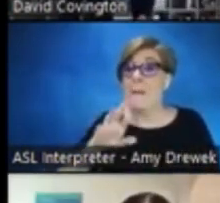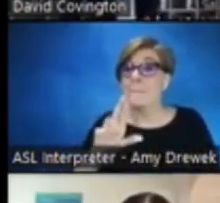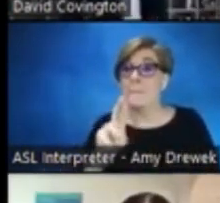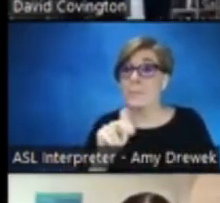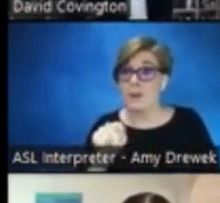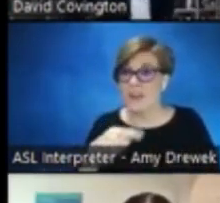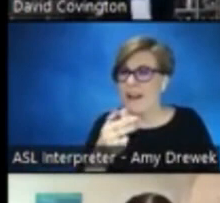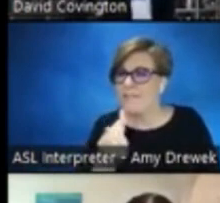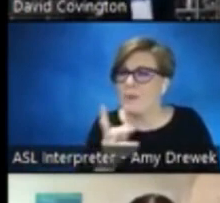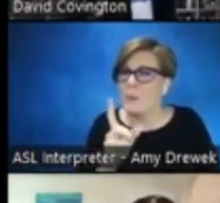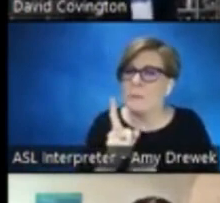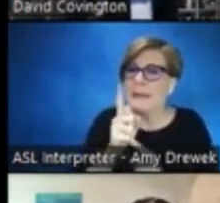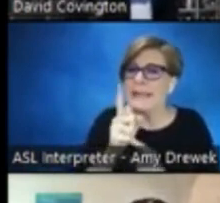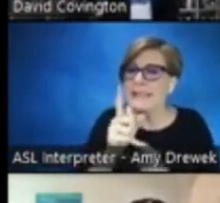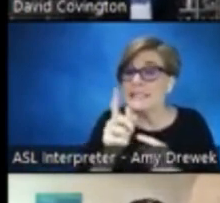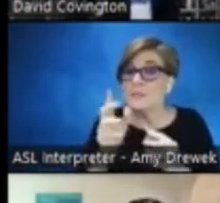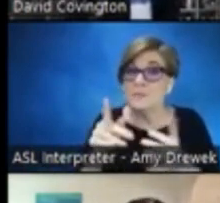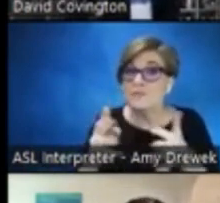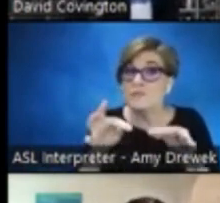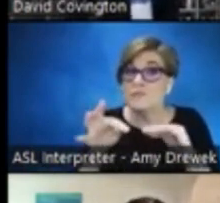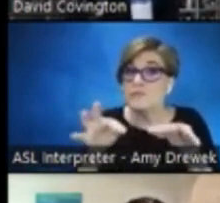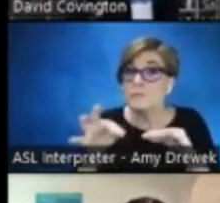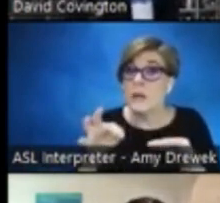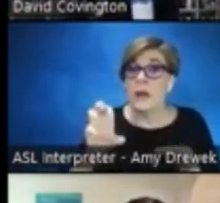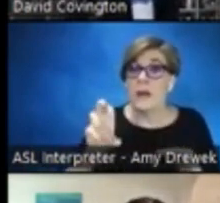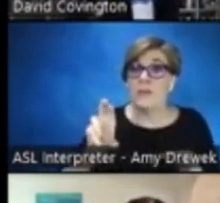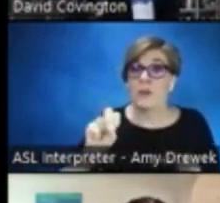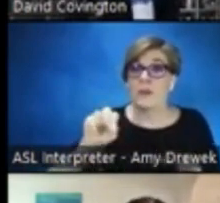THE CRISIS ARTICLE THIS WEEK. THAT'S RIGHT.